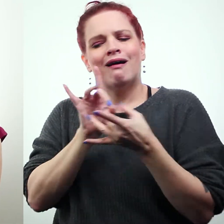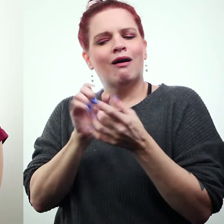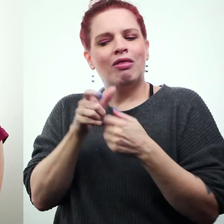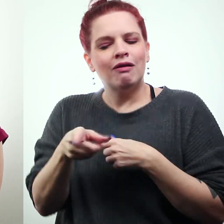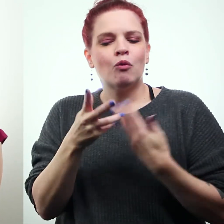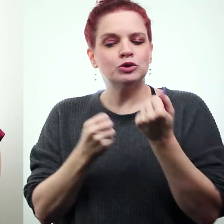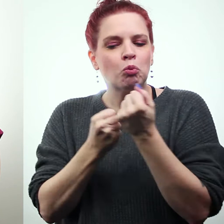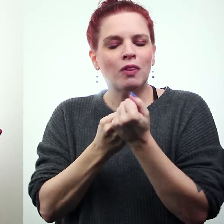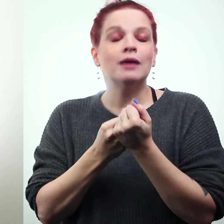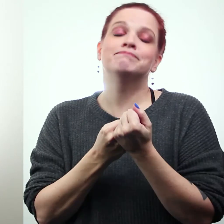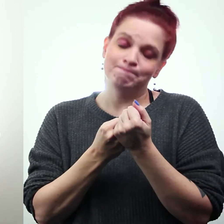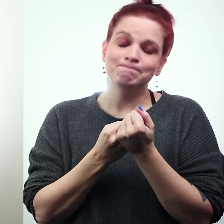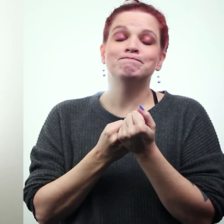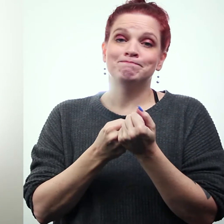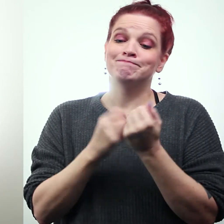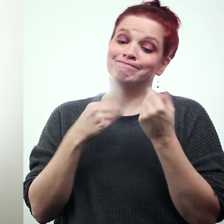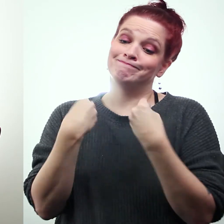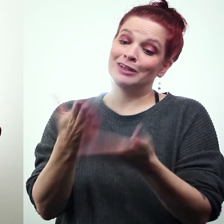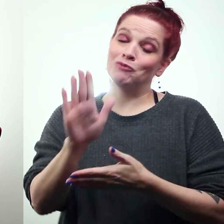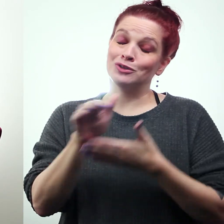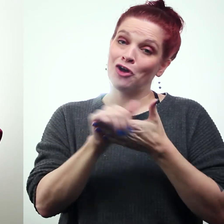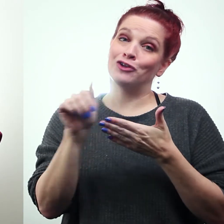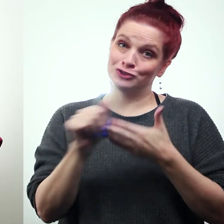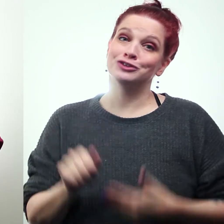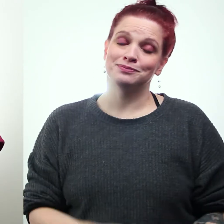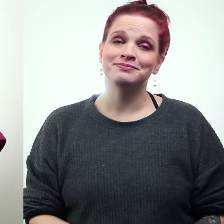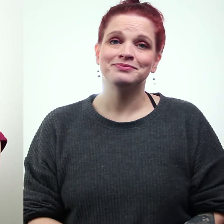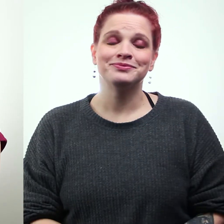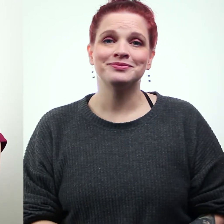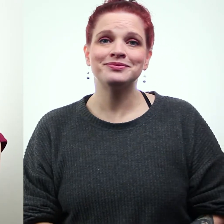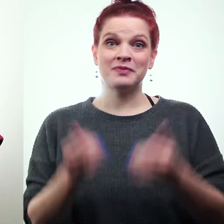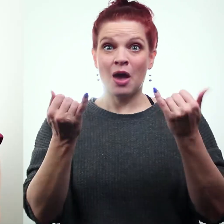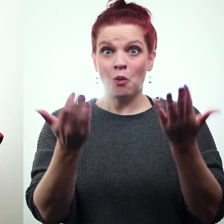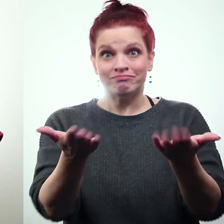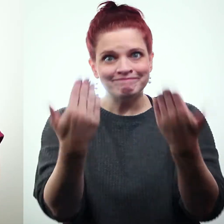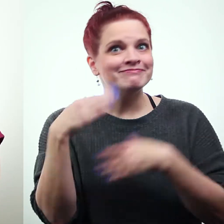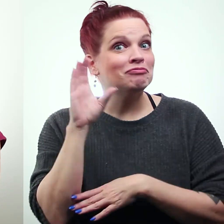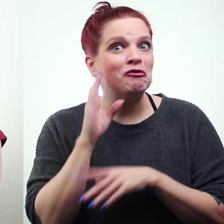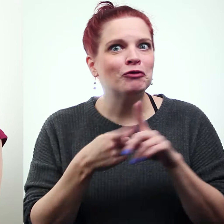speaks to you and that you really want to support and put your dollars where your words and your actions are. Now, we want to hear from you.